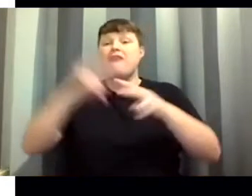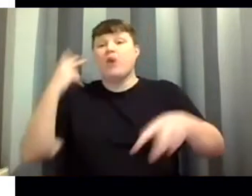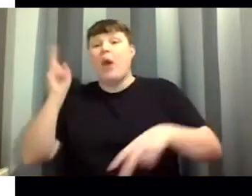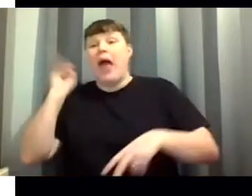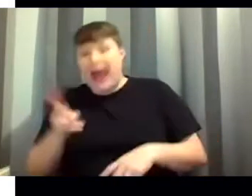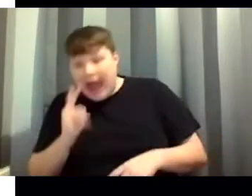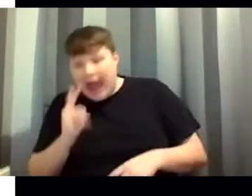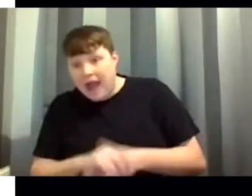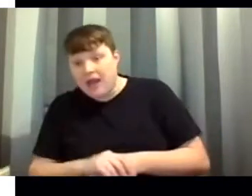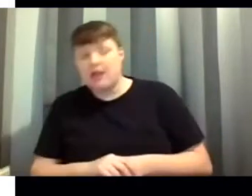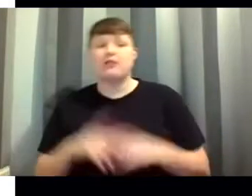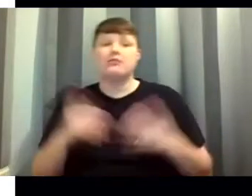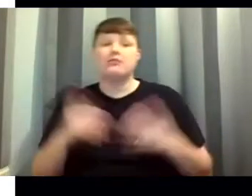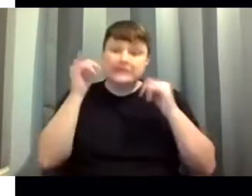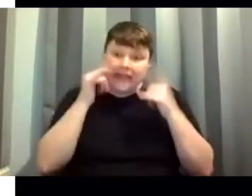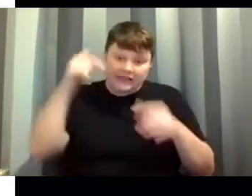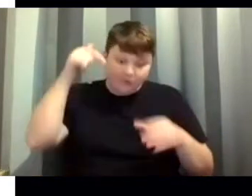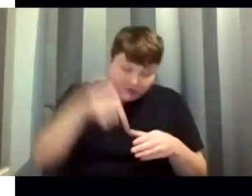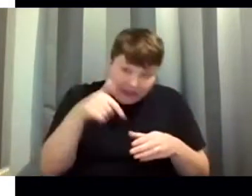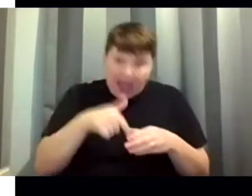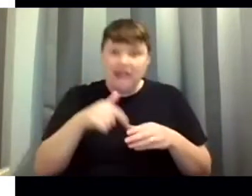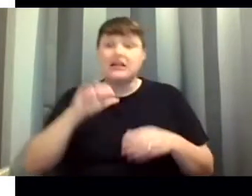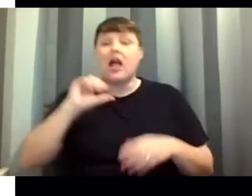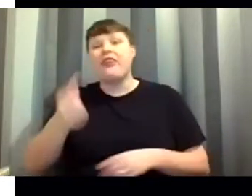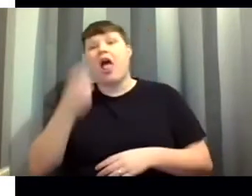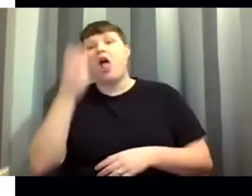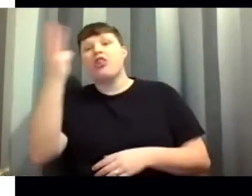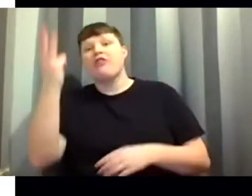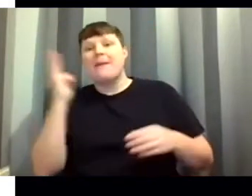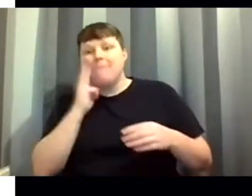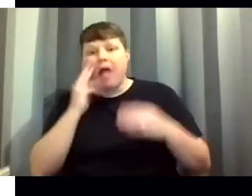of tests of that package and then three months of daily forecasts where we run it in near real time